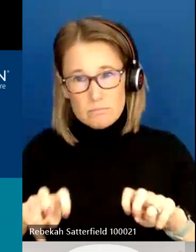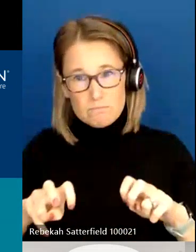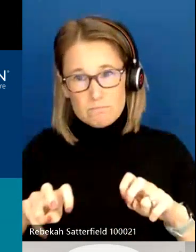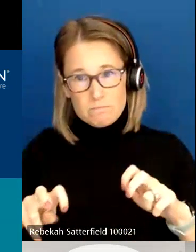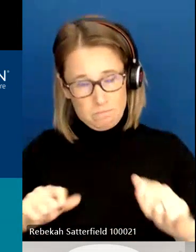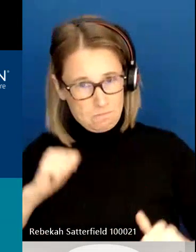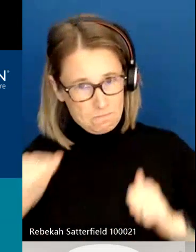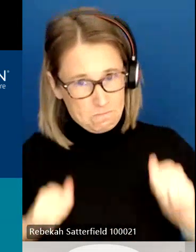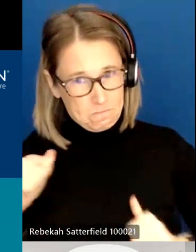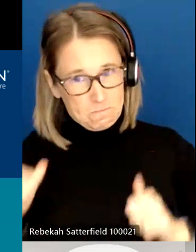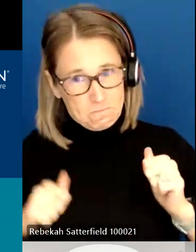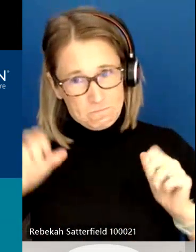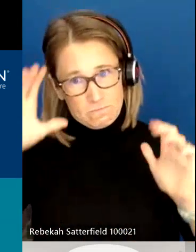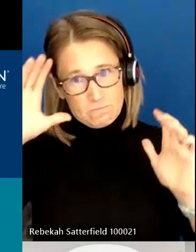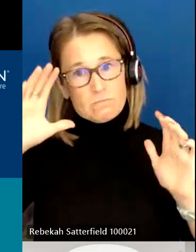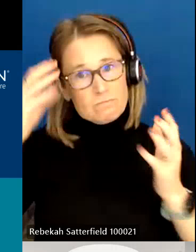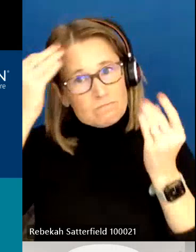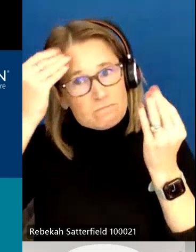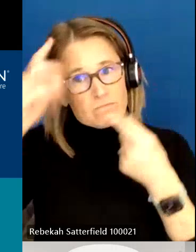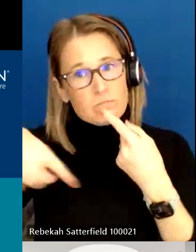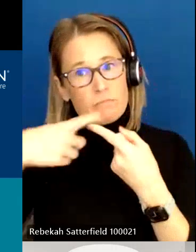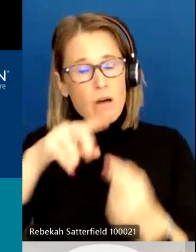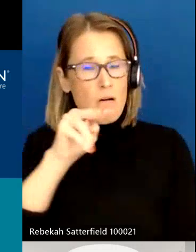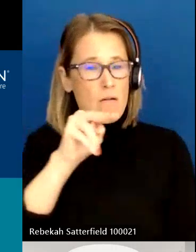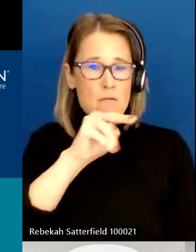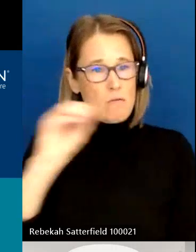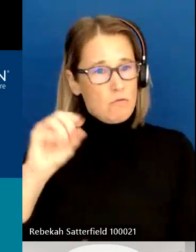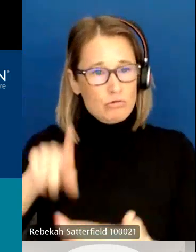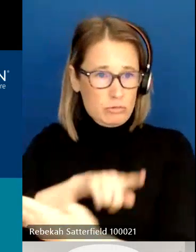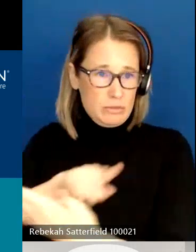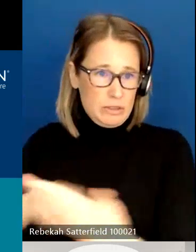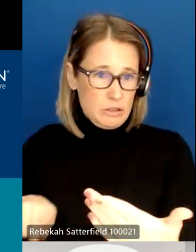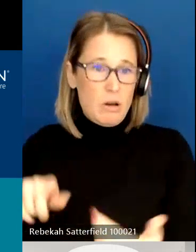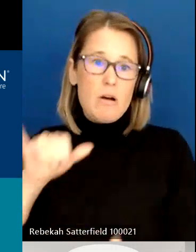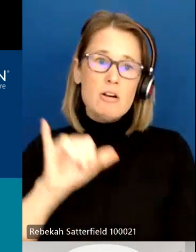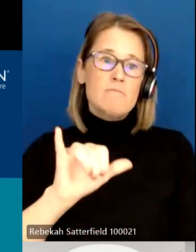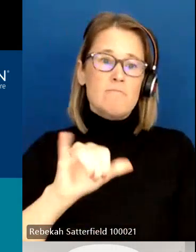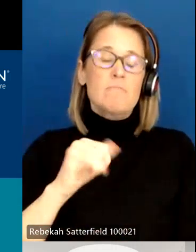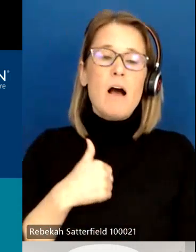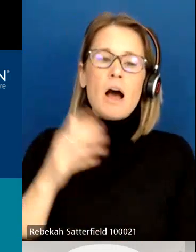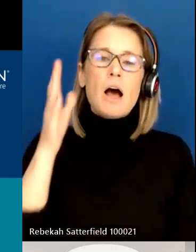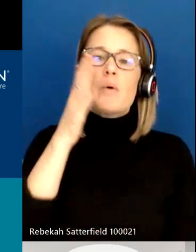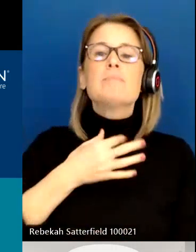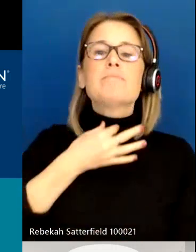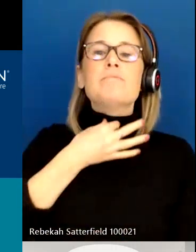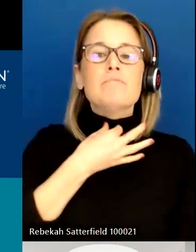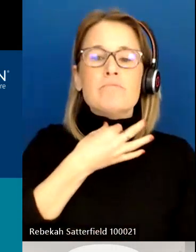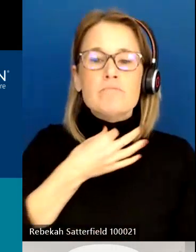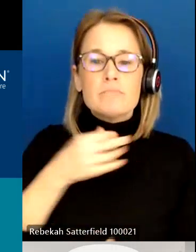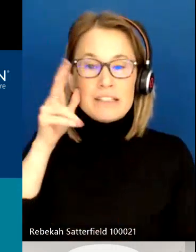it relates to non-discrimination so I I would be very eager to hear from um any of you who are in